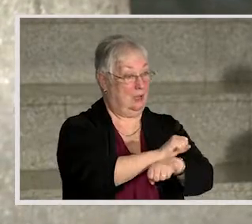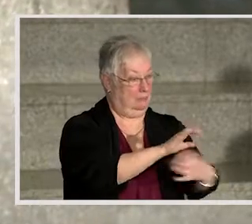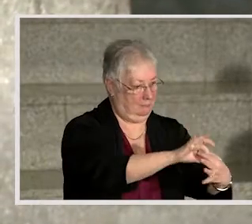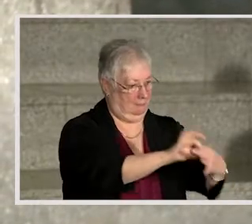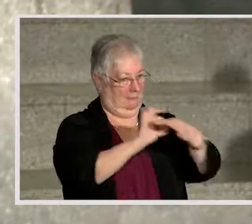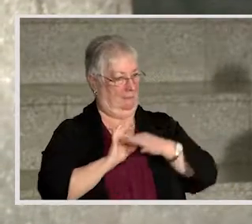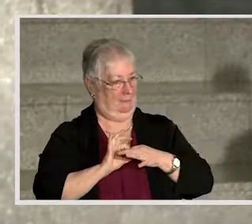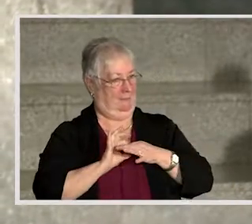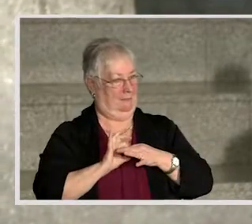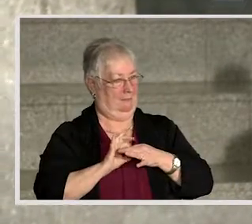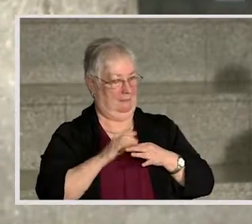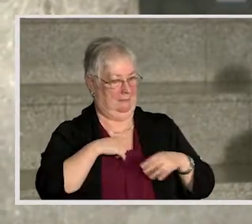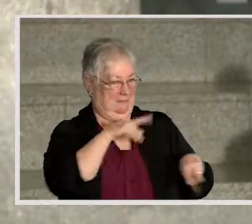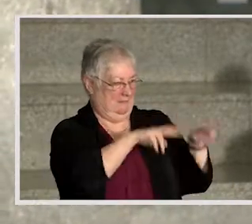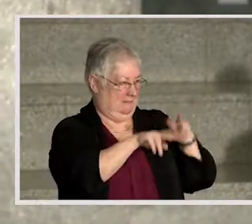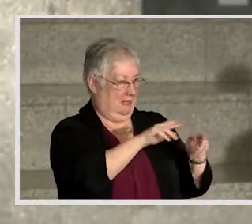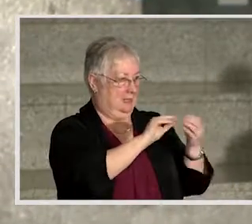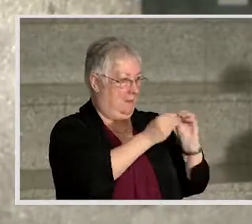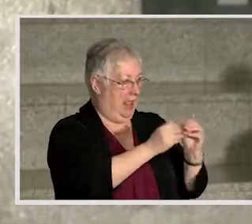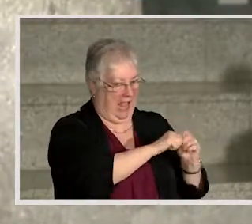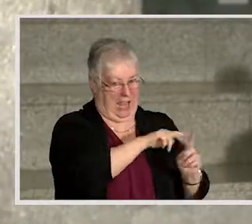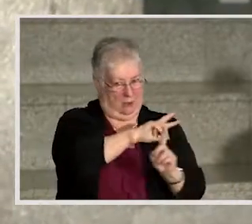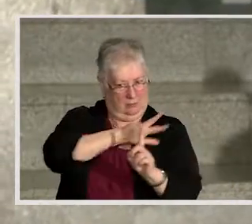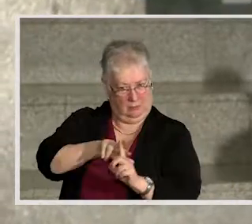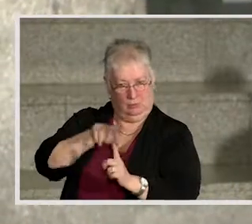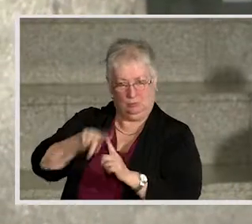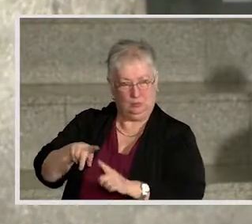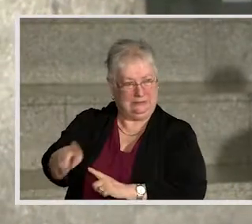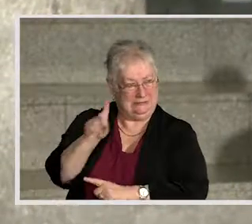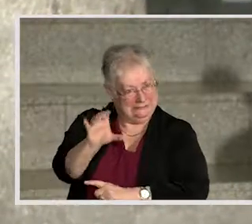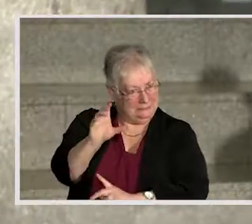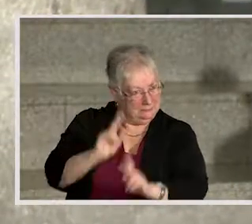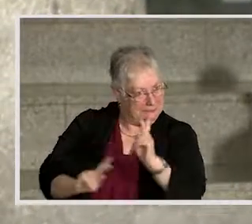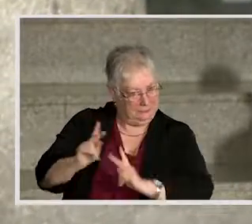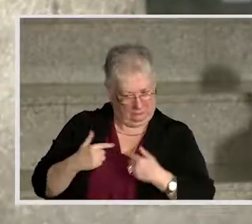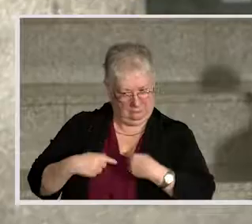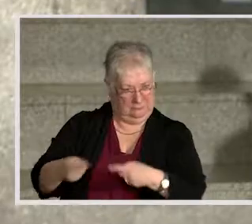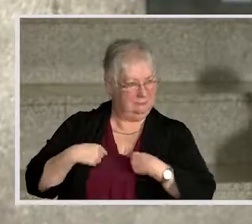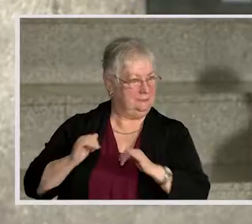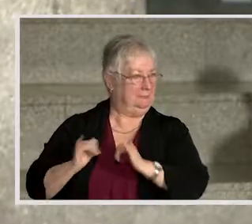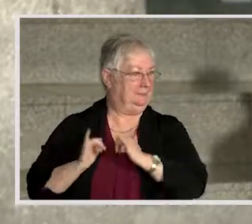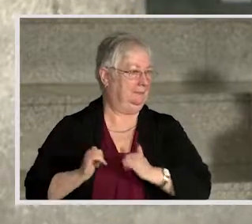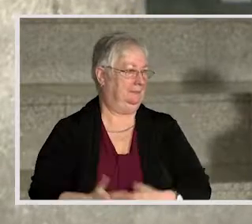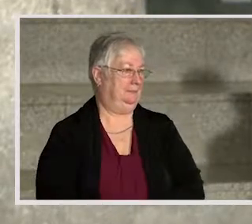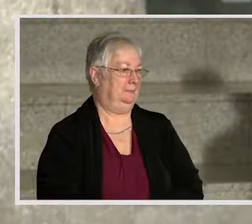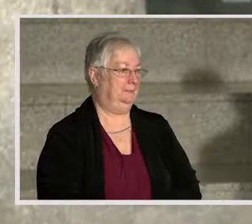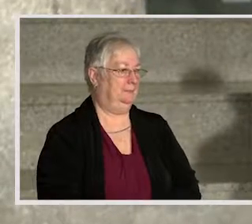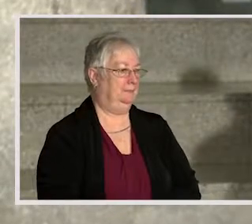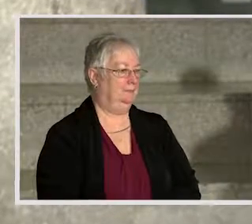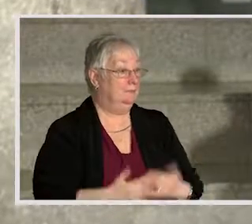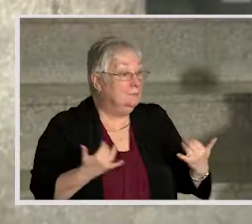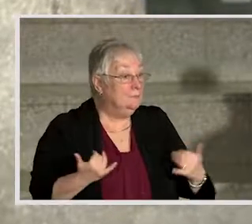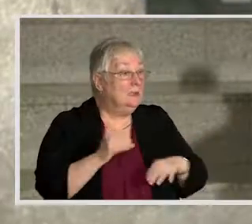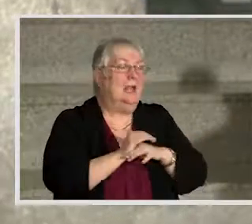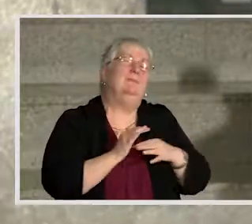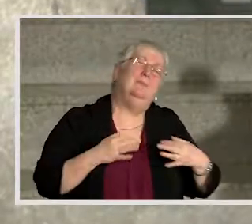SERVICES, AND THAT'S WHY TONIGHT IS SO IMPORTANT TO ME. I'M GOING TO TELL YOU A LITTLE BIT ABOUT OUR BUDGET PROCESS AND